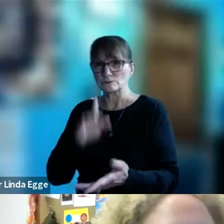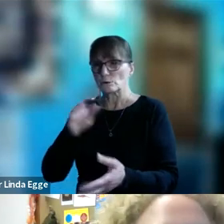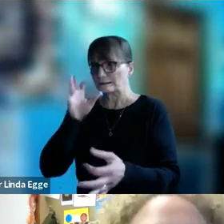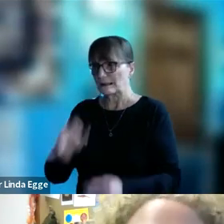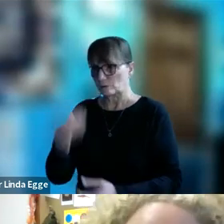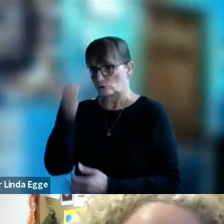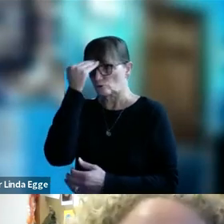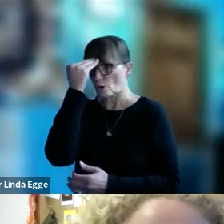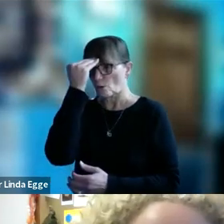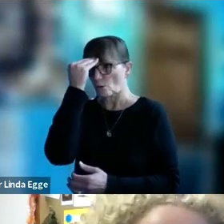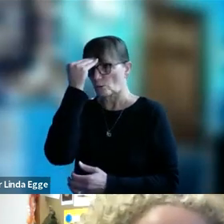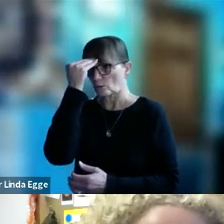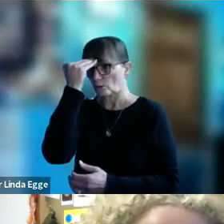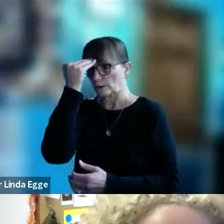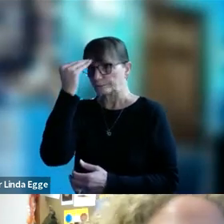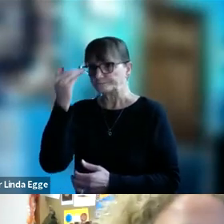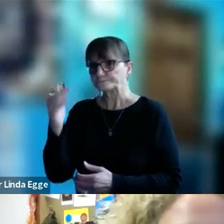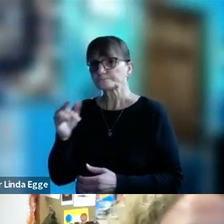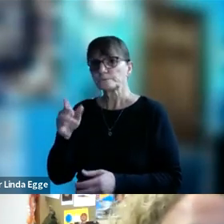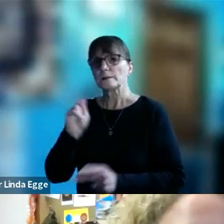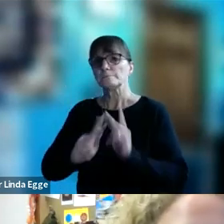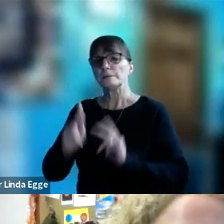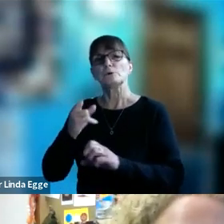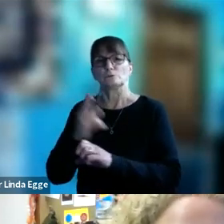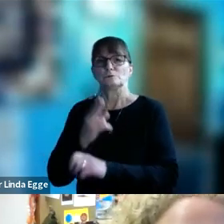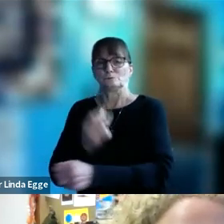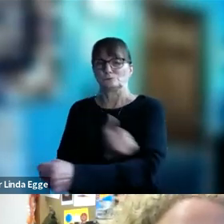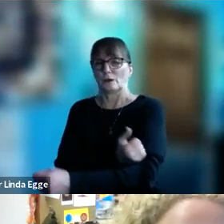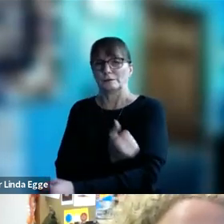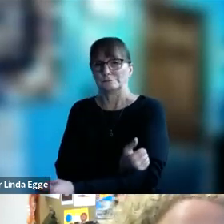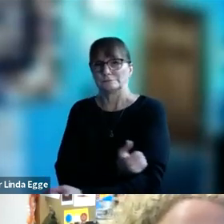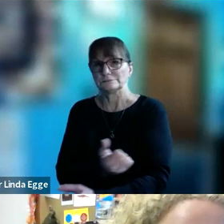I mean that people use substances for a reason,